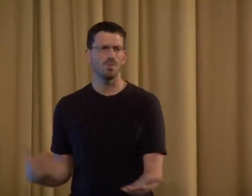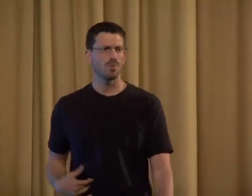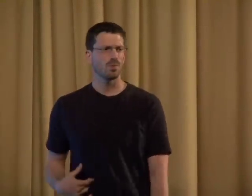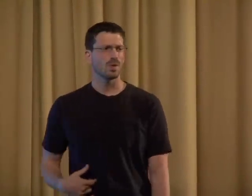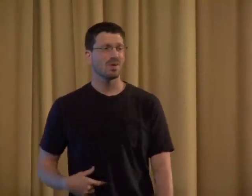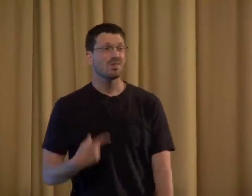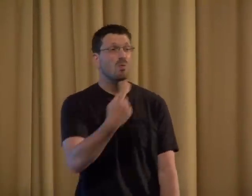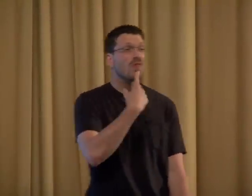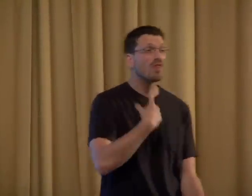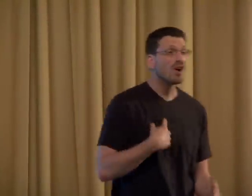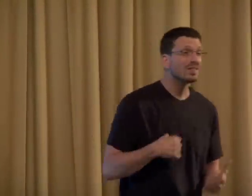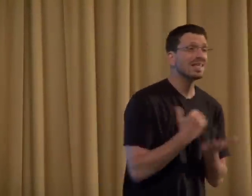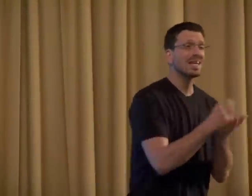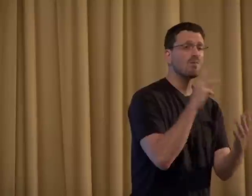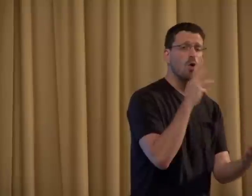Someone's thirsty, give them water. Appreciate that every day is full of miracles.